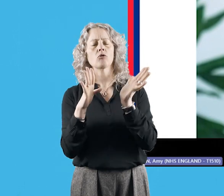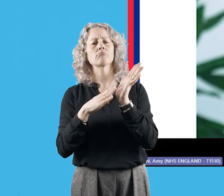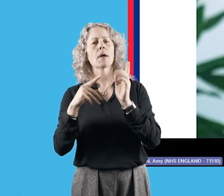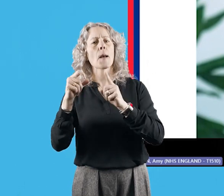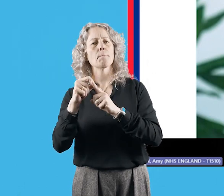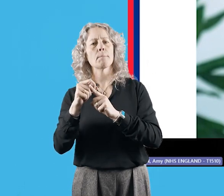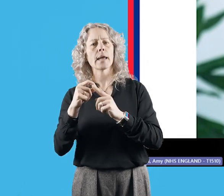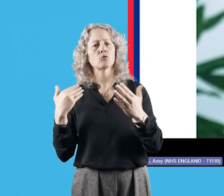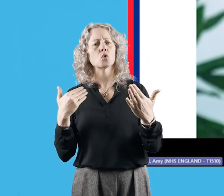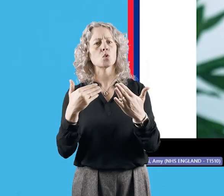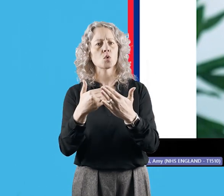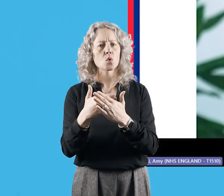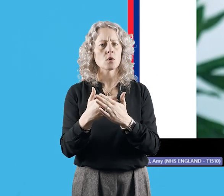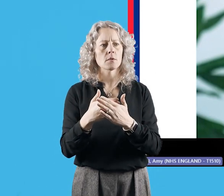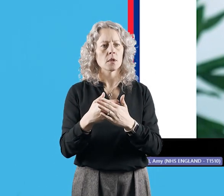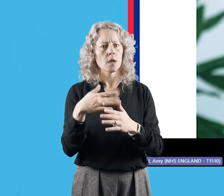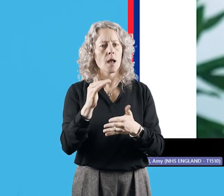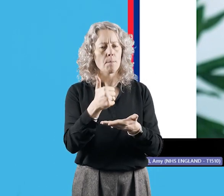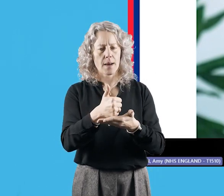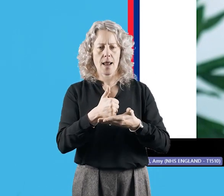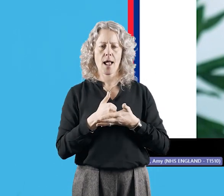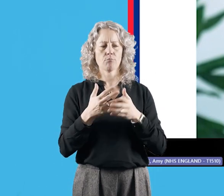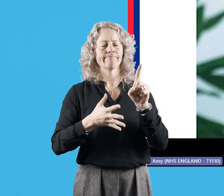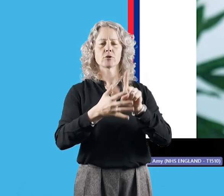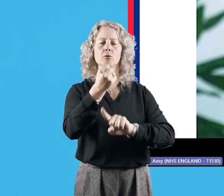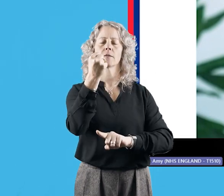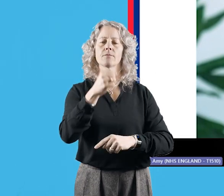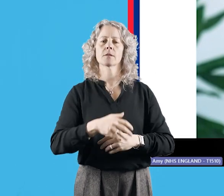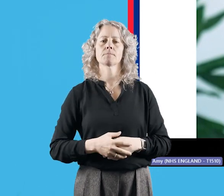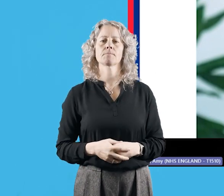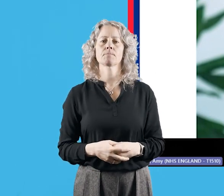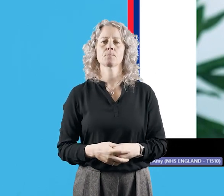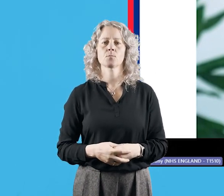period. Who have helped us get to where we are today. I'm now